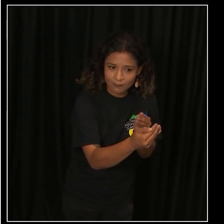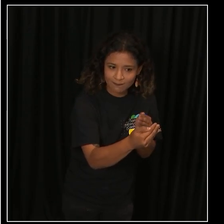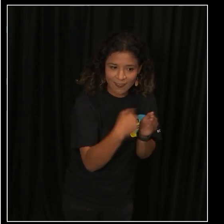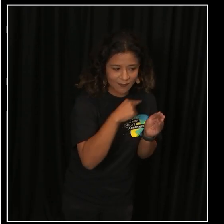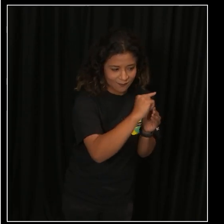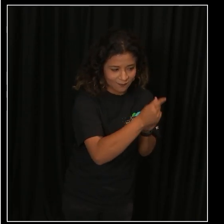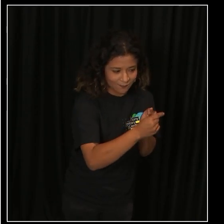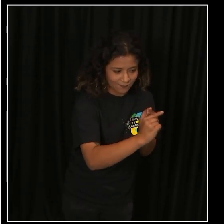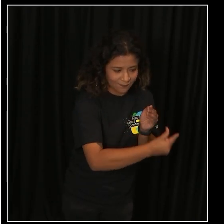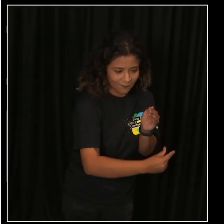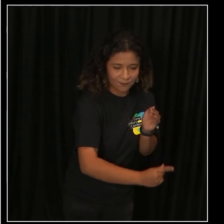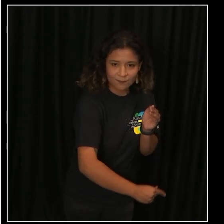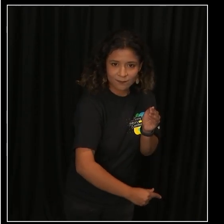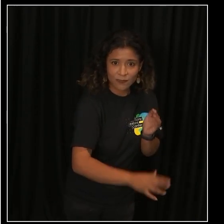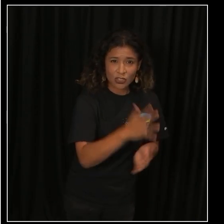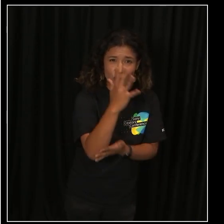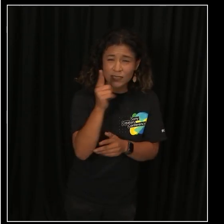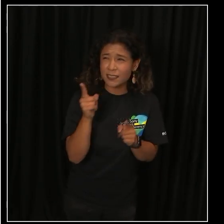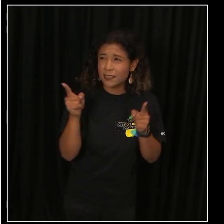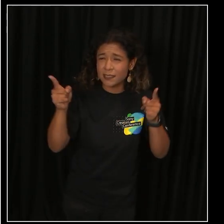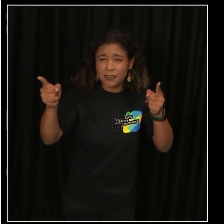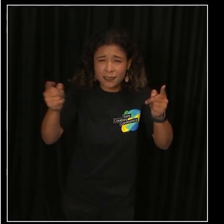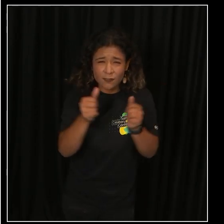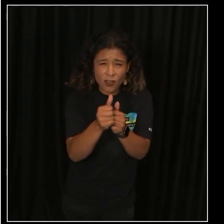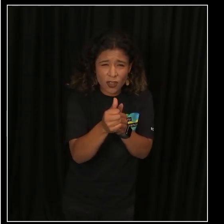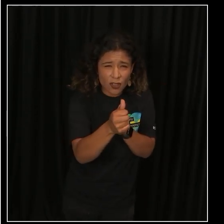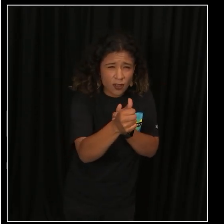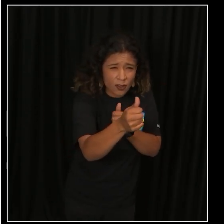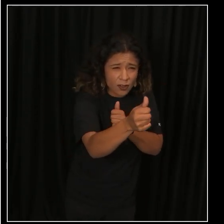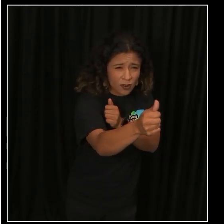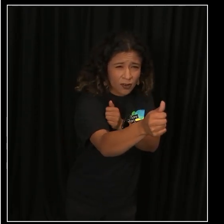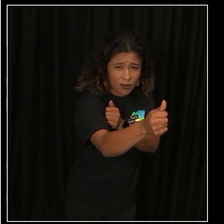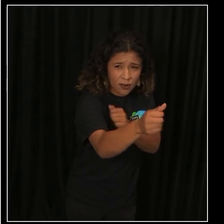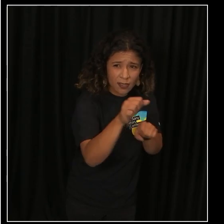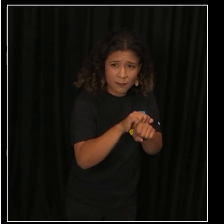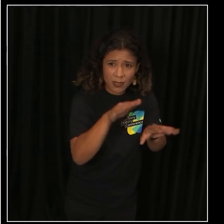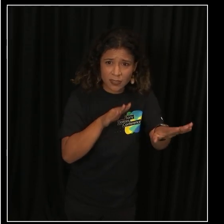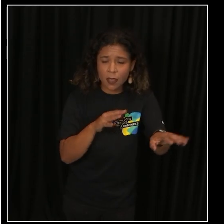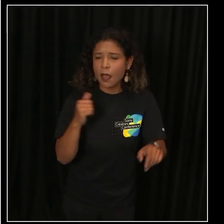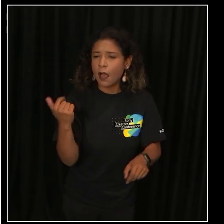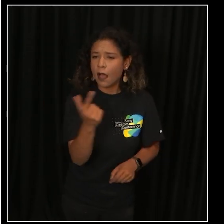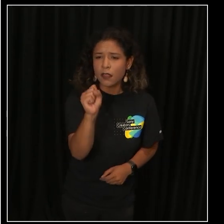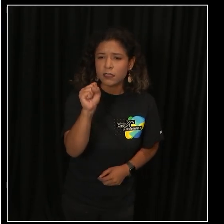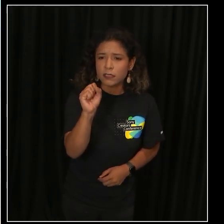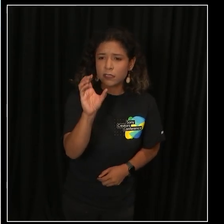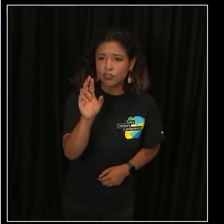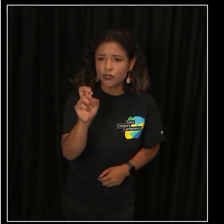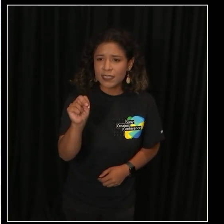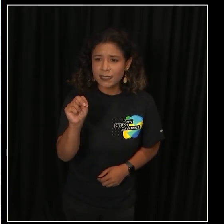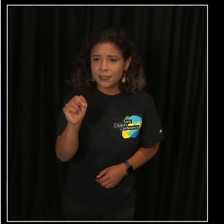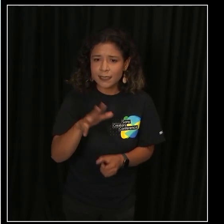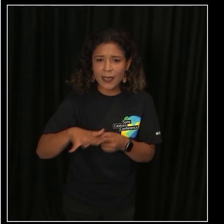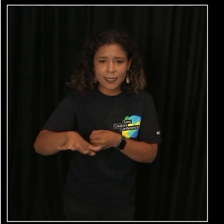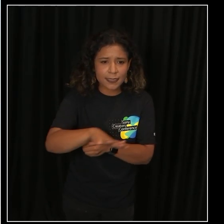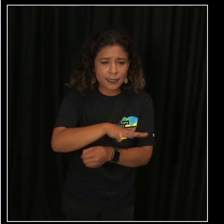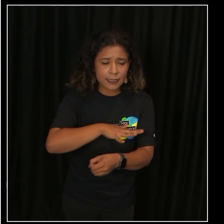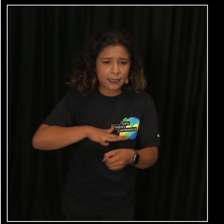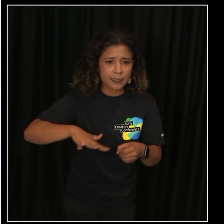All of the trees off in the distance on that really, really distant mountain. It's all Screen Space. Doing that normally with shadow maps or swept shadows would be really difficult.